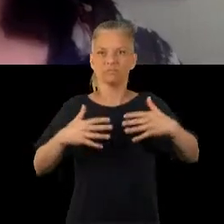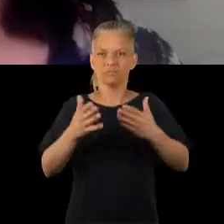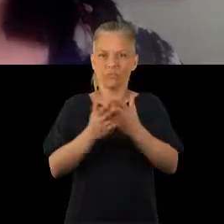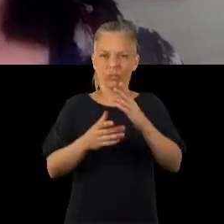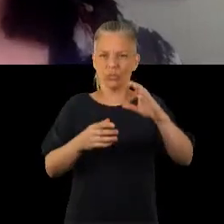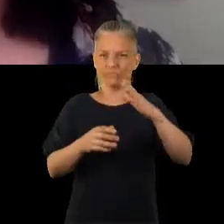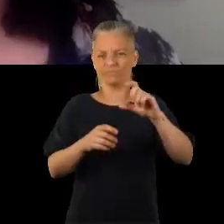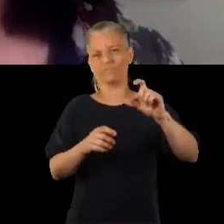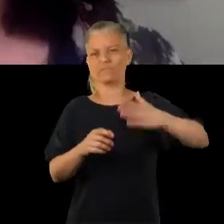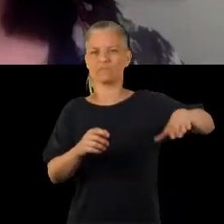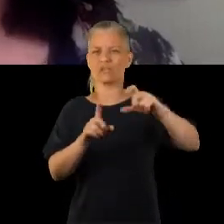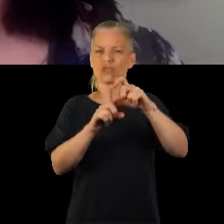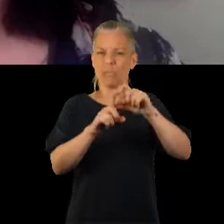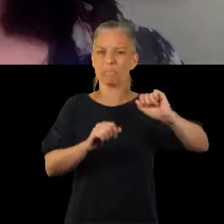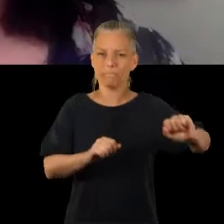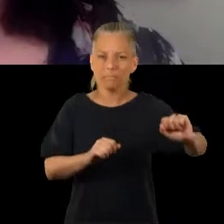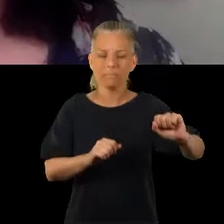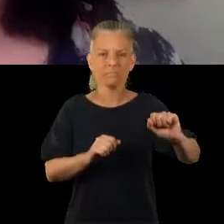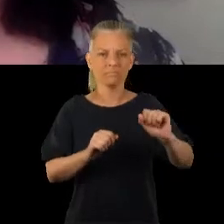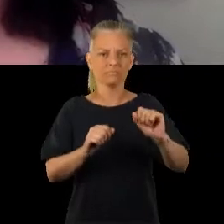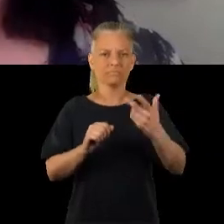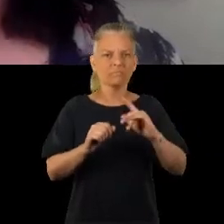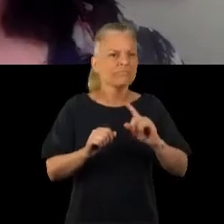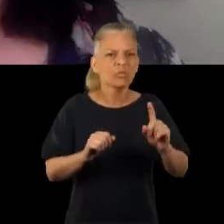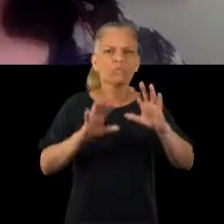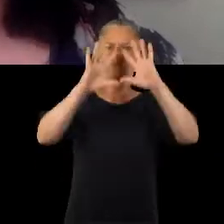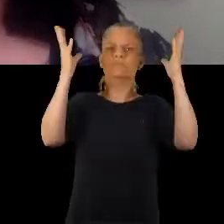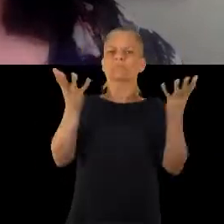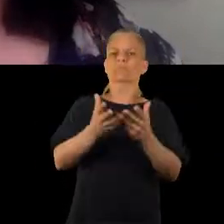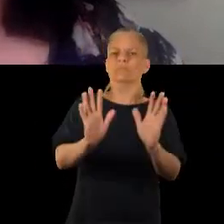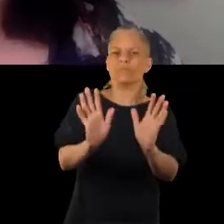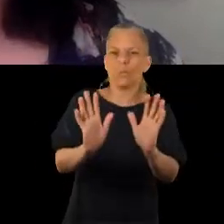a sound producer, a music engineer, a performer. I’ve worked in solicitors offices, I’ve worked